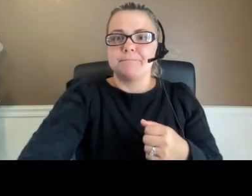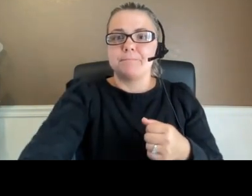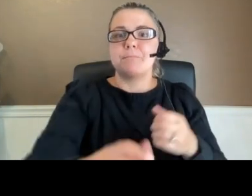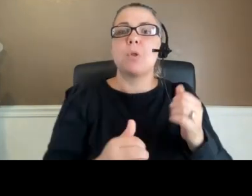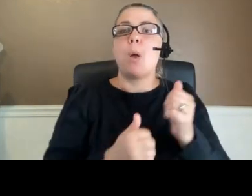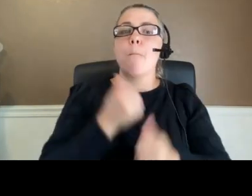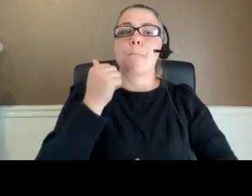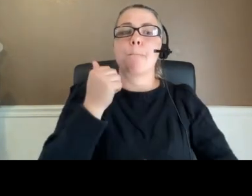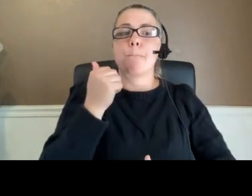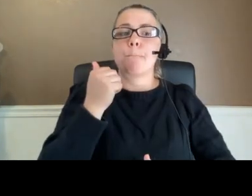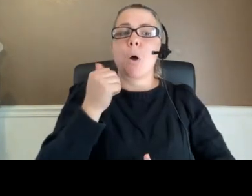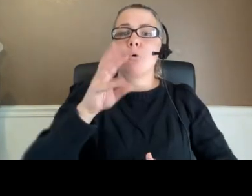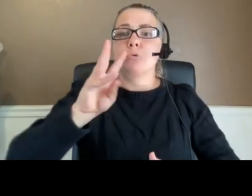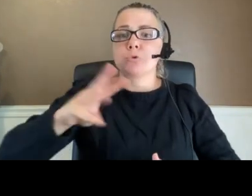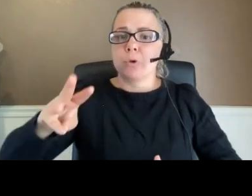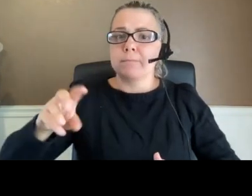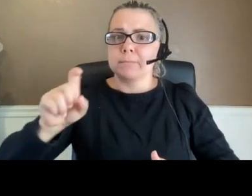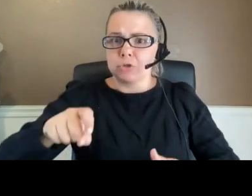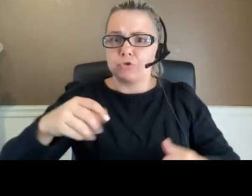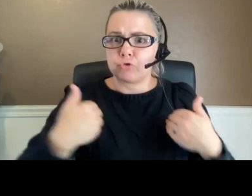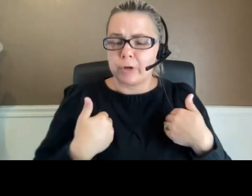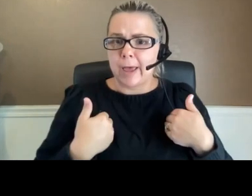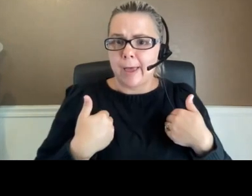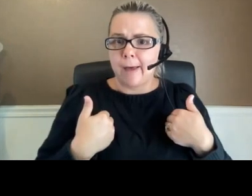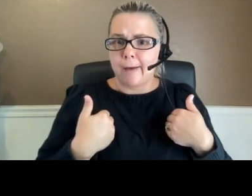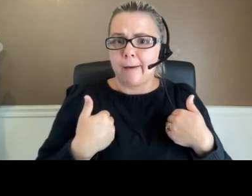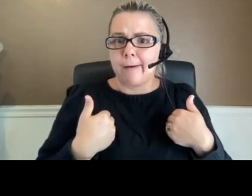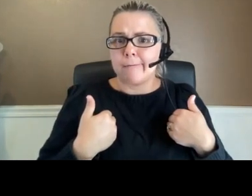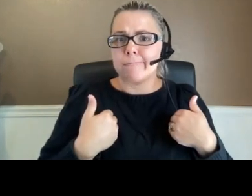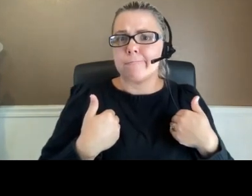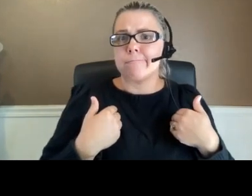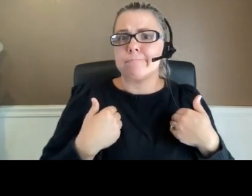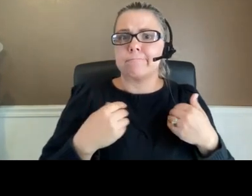web pages should have. Because most have stuff at the top, main content and then headers and footers